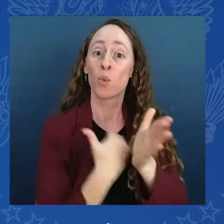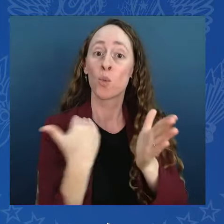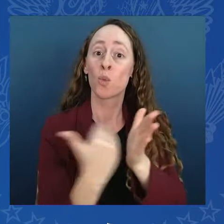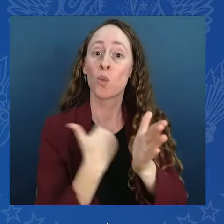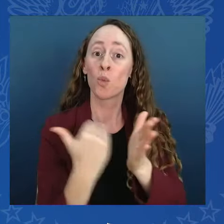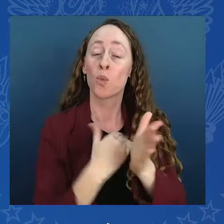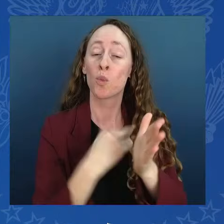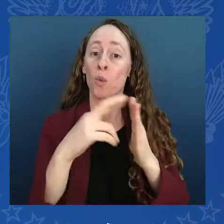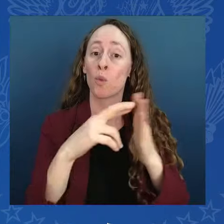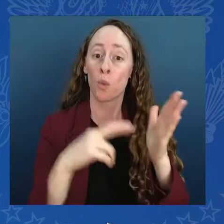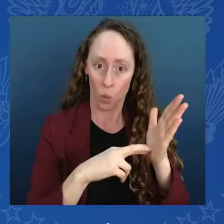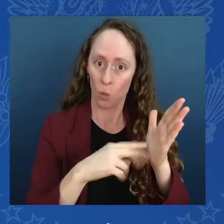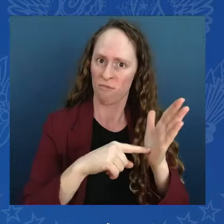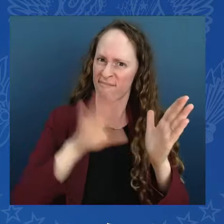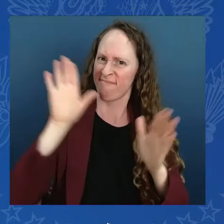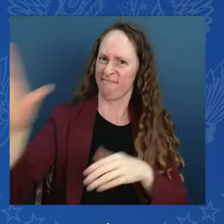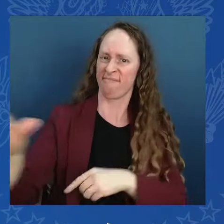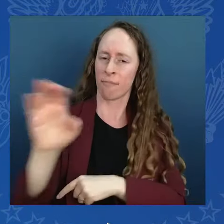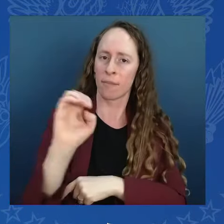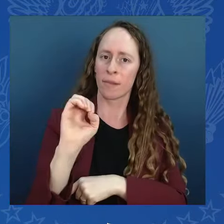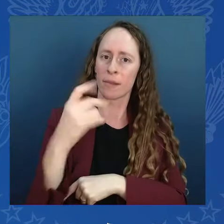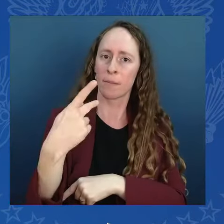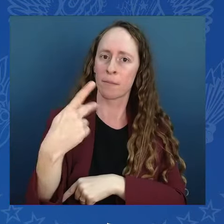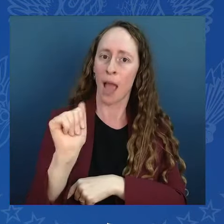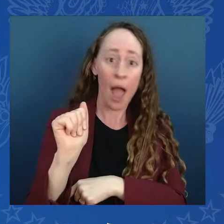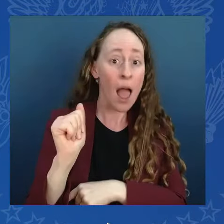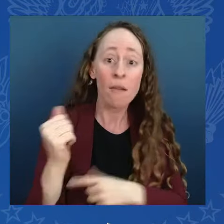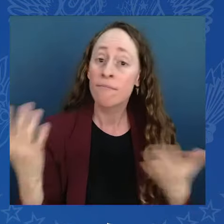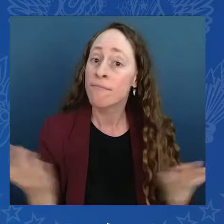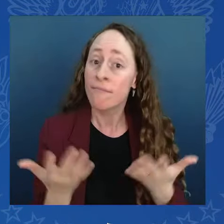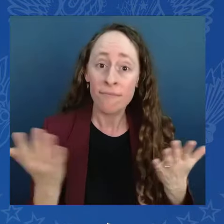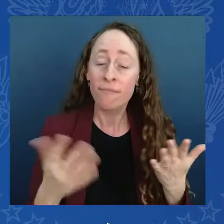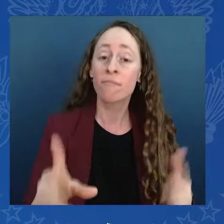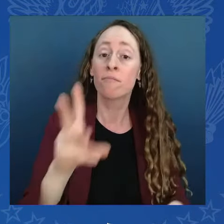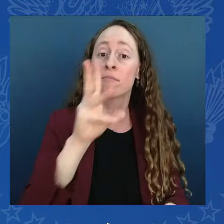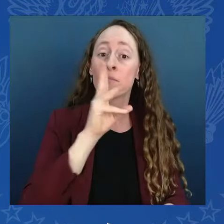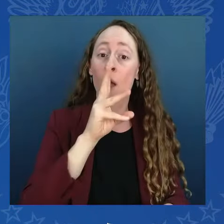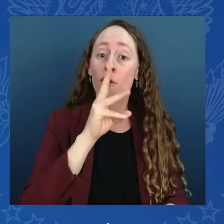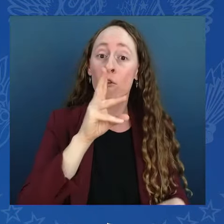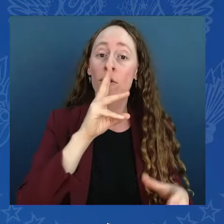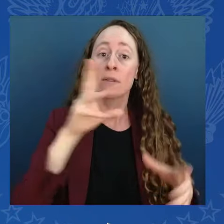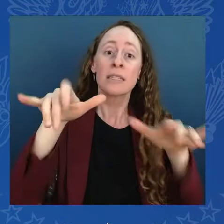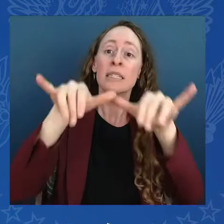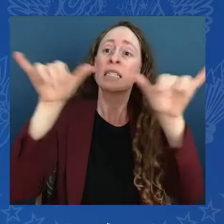that requires water systems across America replace lead pipe service [lines] in -- every single one in America